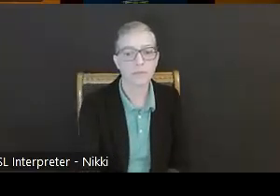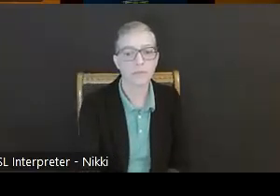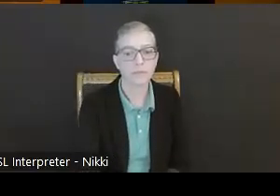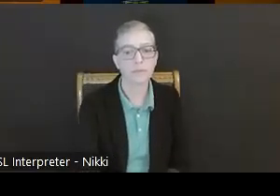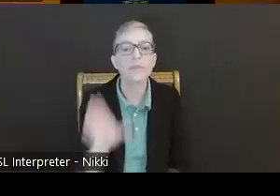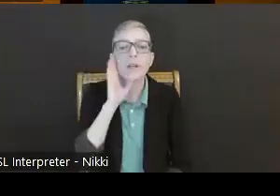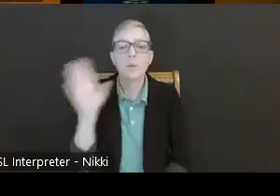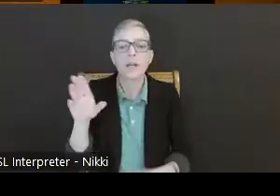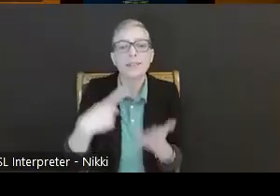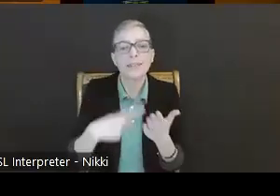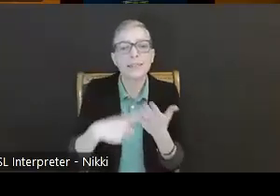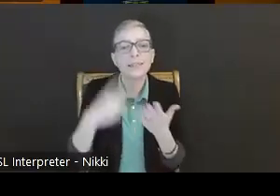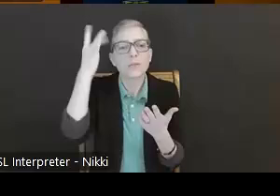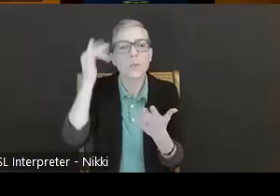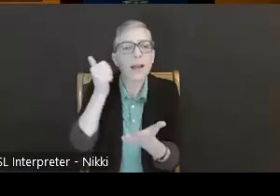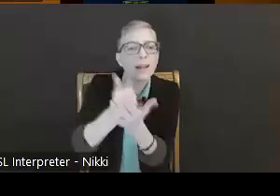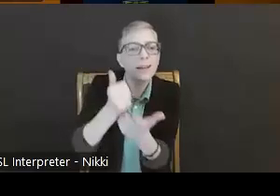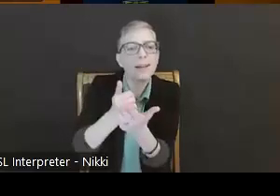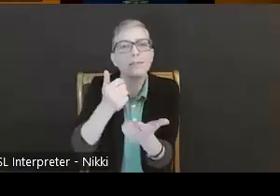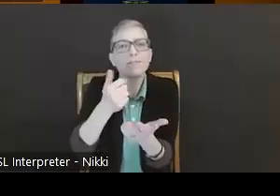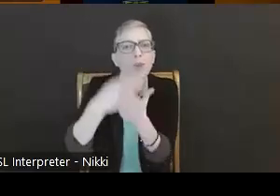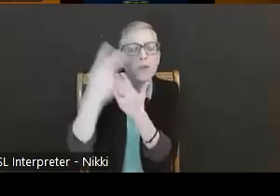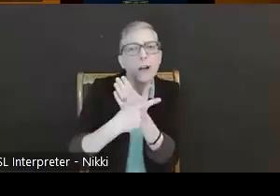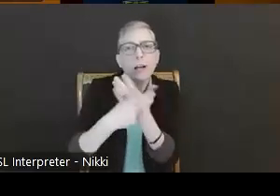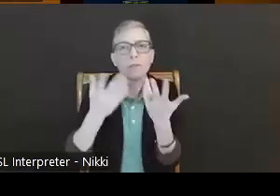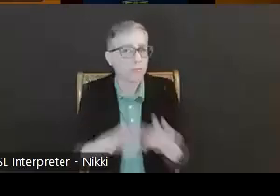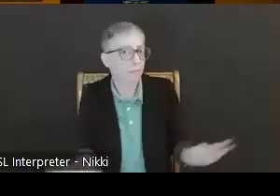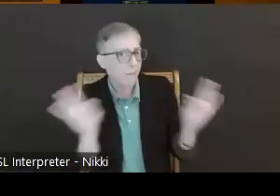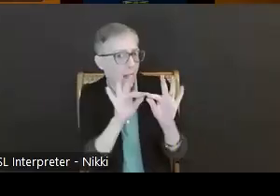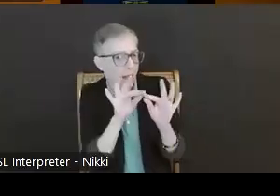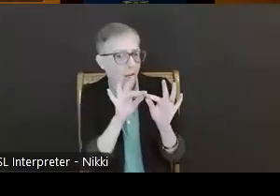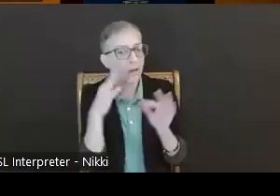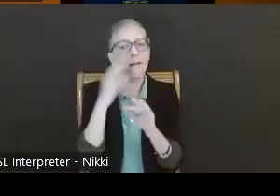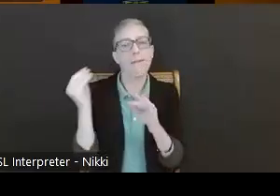in psychooncology and touching a little bit here and there on how it is transferable to